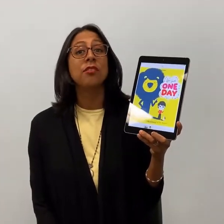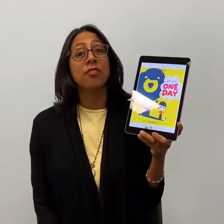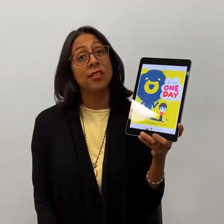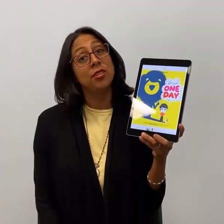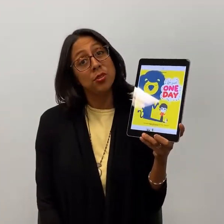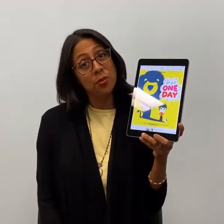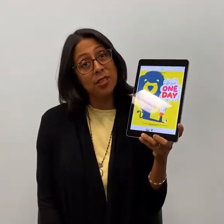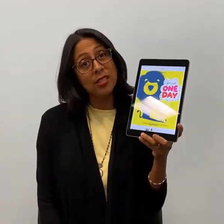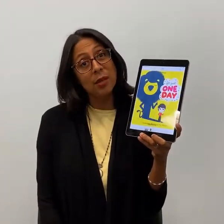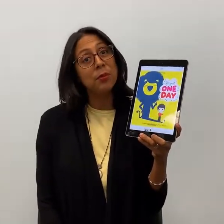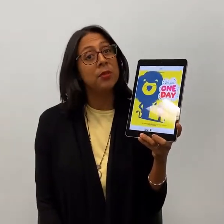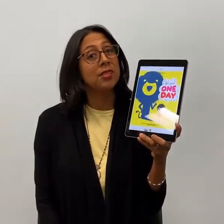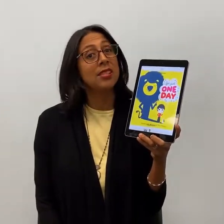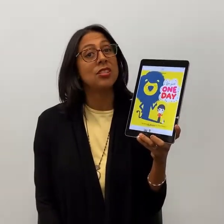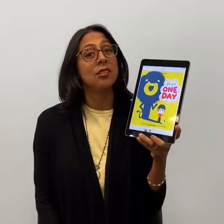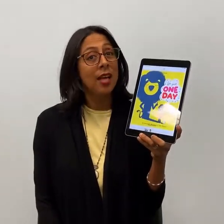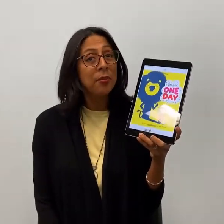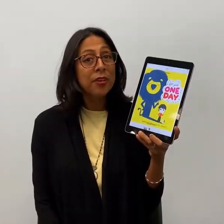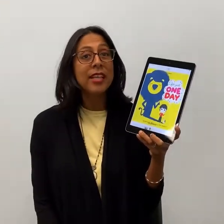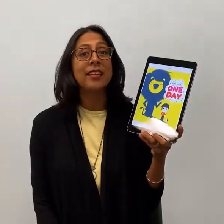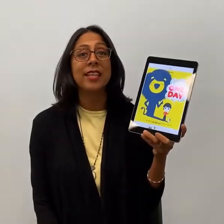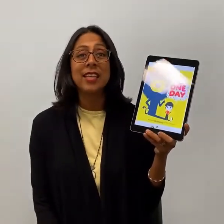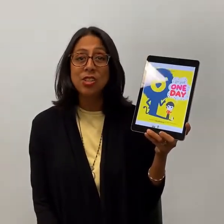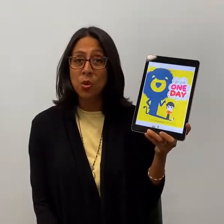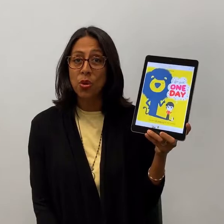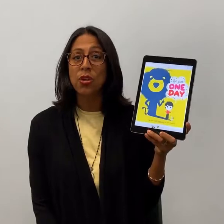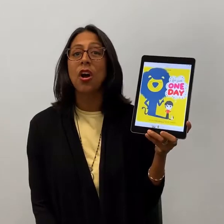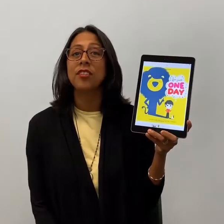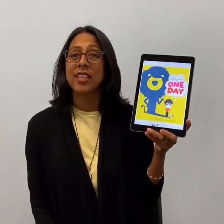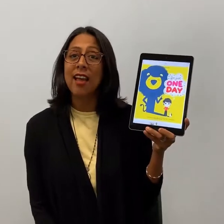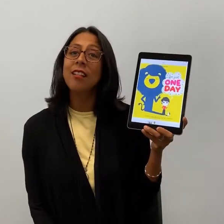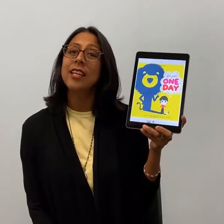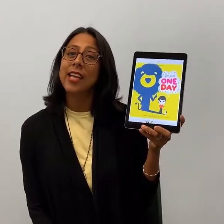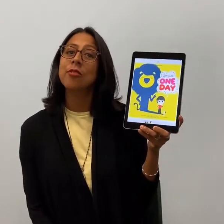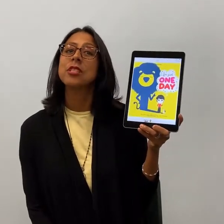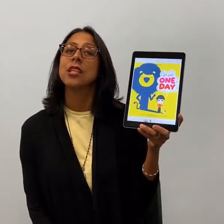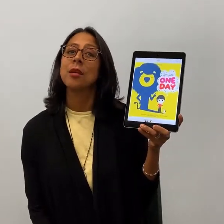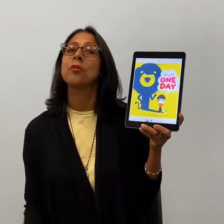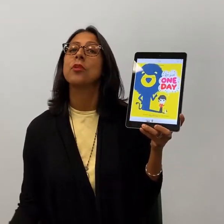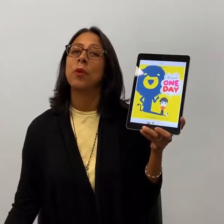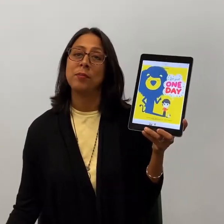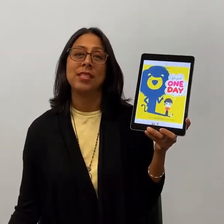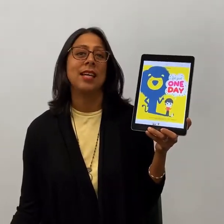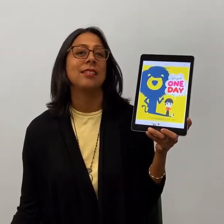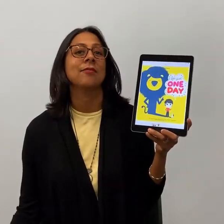You can find the story in Tumble Books digital library in the Kids Corner on the LA County Library website.